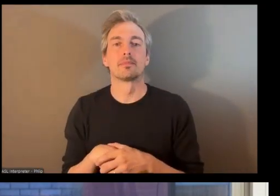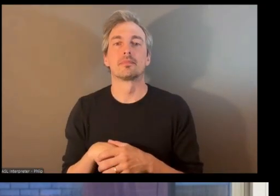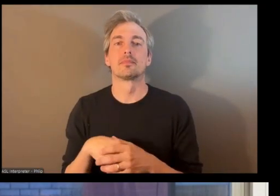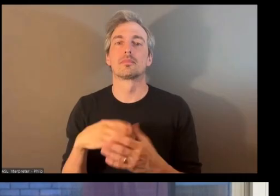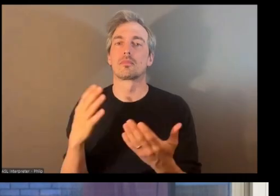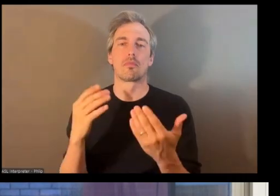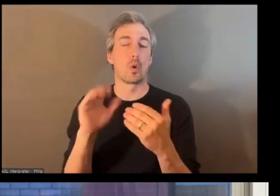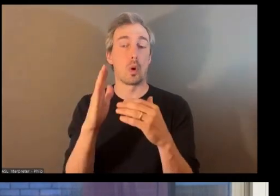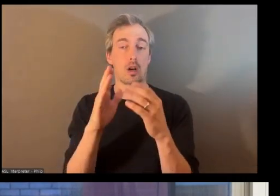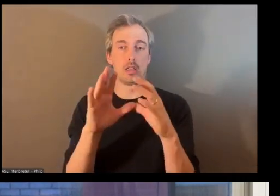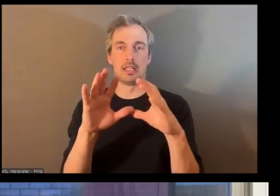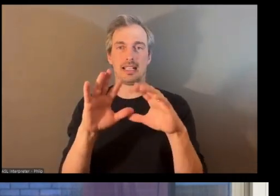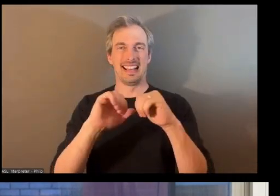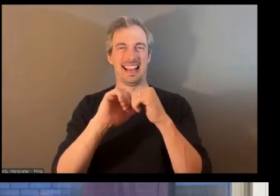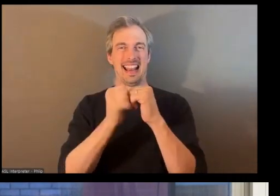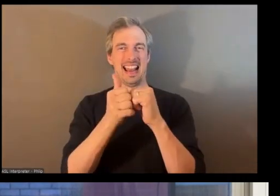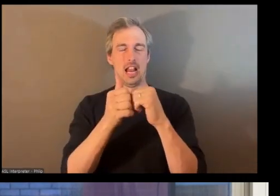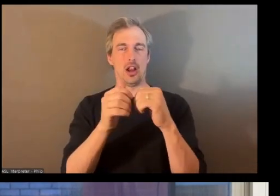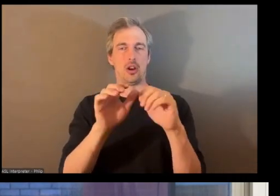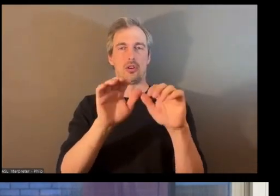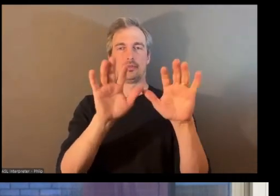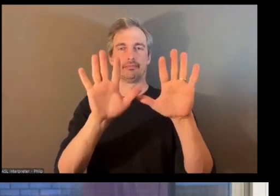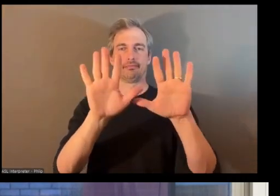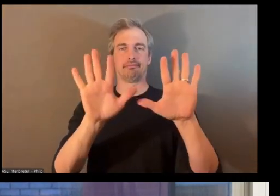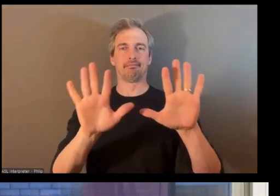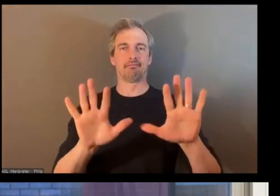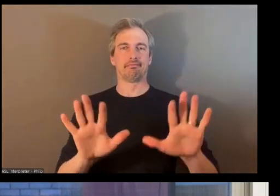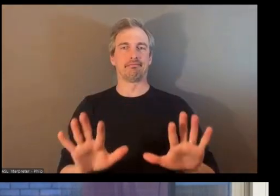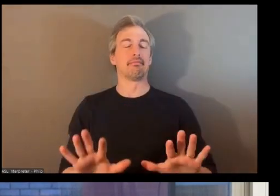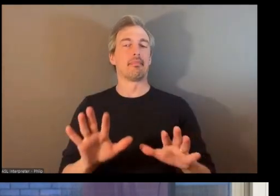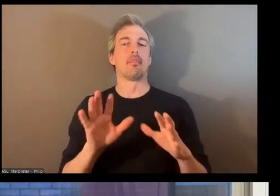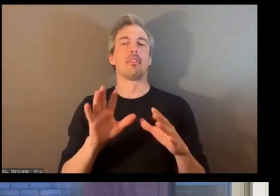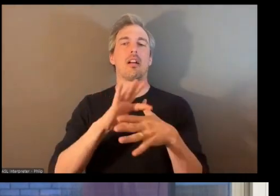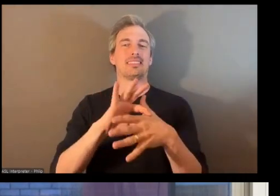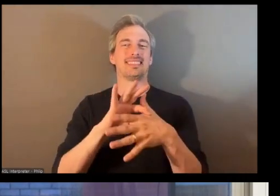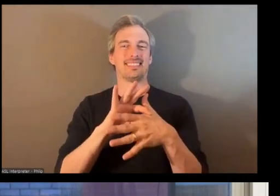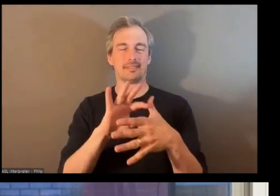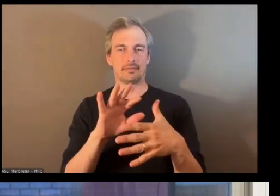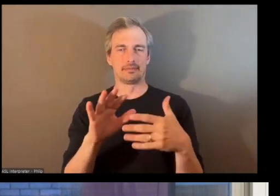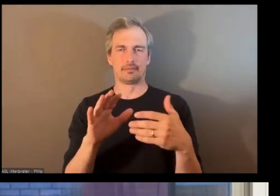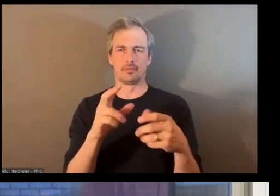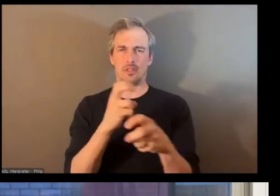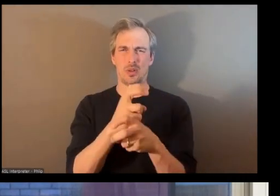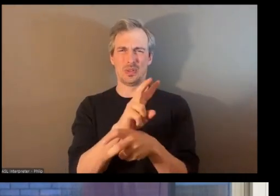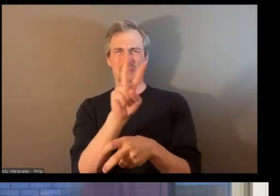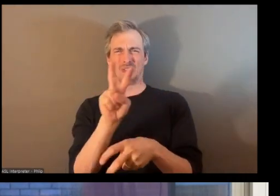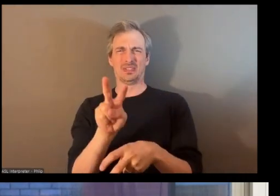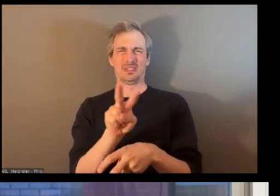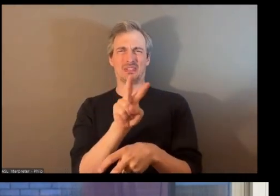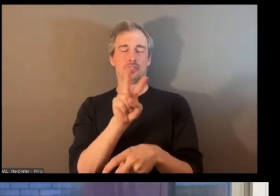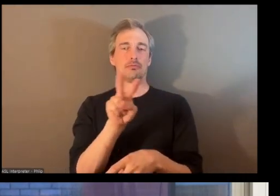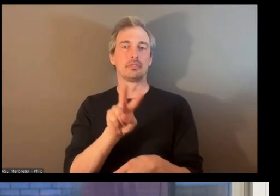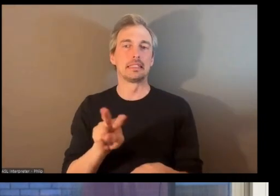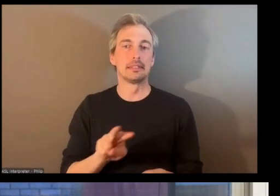I think a really good example of how critical clear content is -- and how